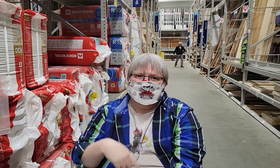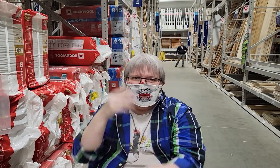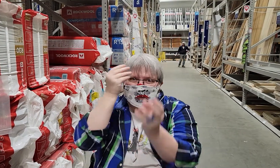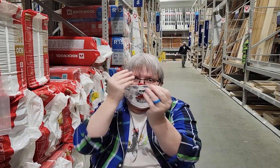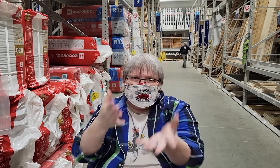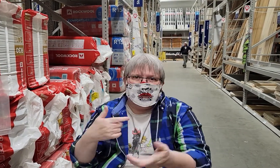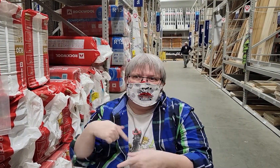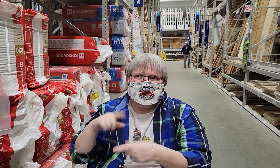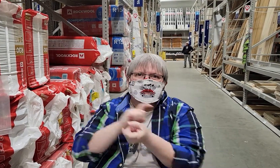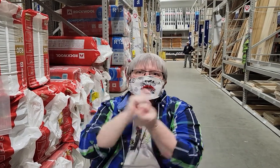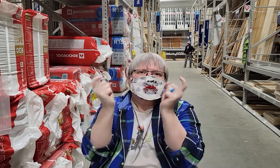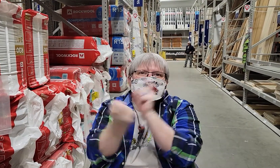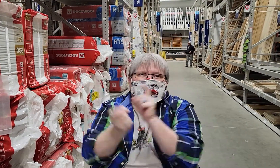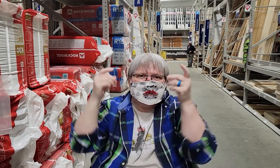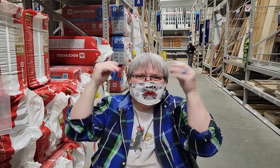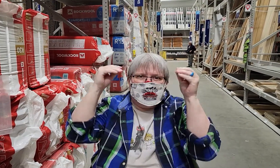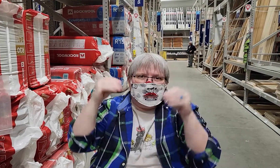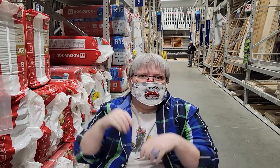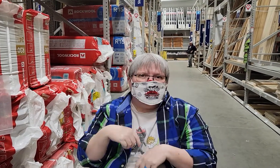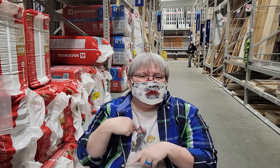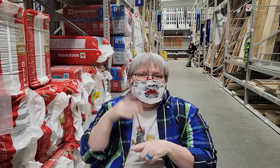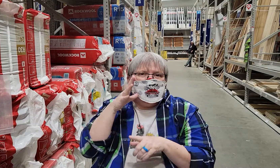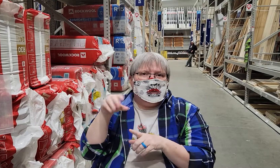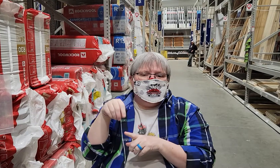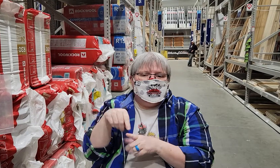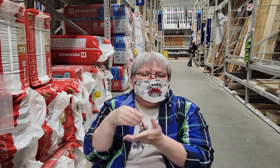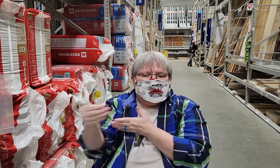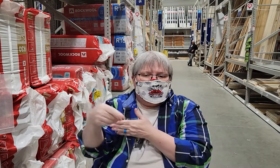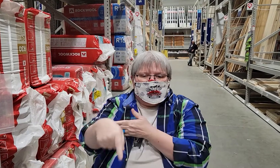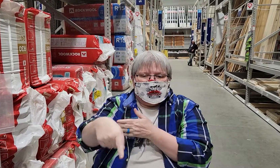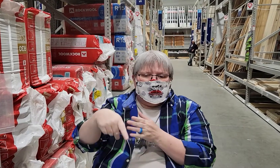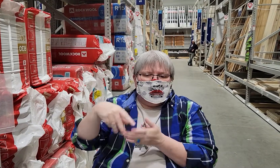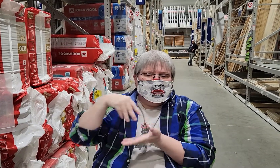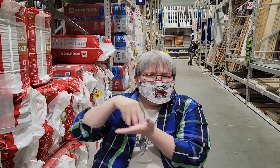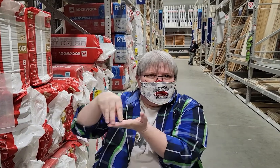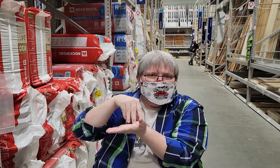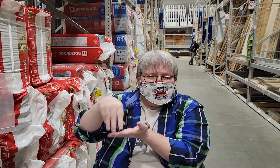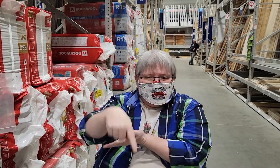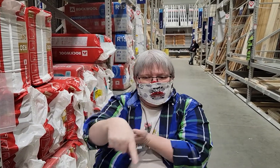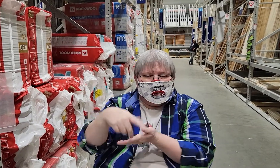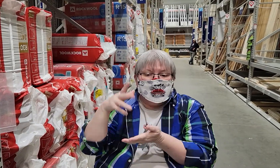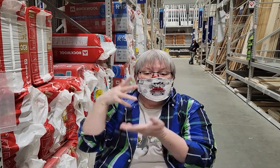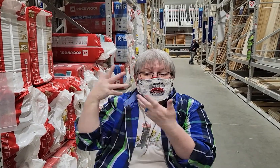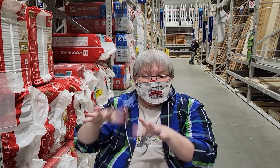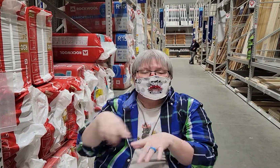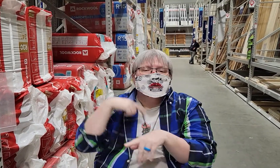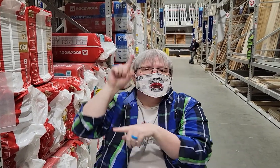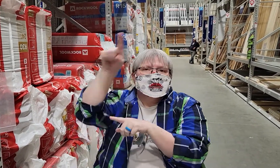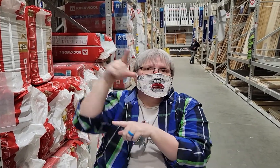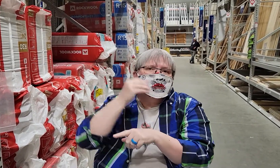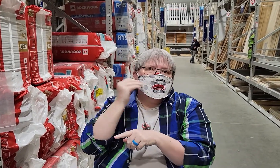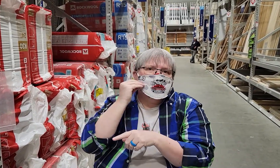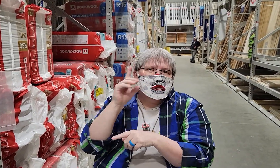Just letting you know we're going to be changing stores. I'm going to go ahead and buy this vacuum and when we're done, we'll head over to Home Depot.